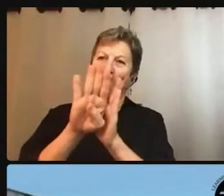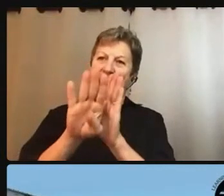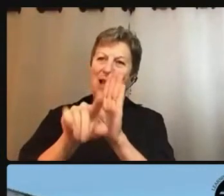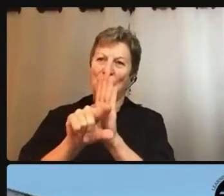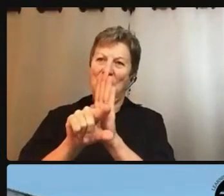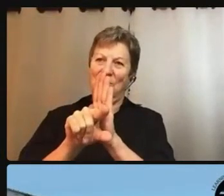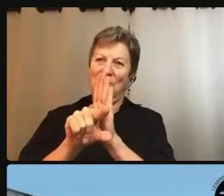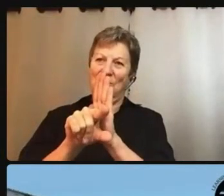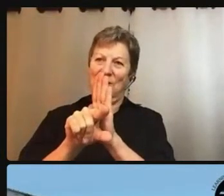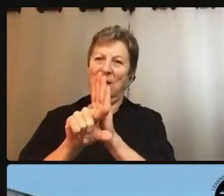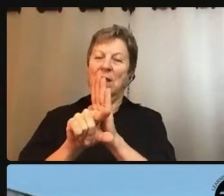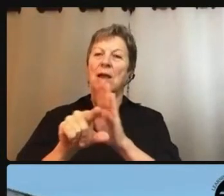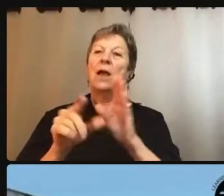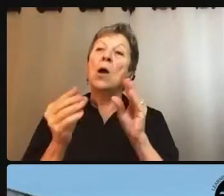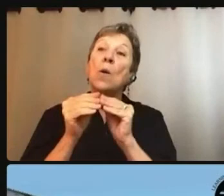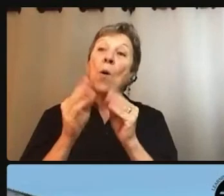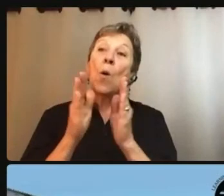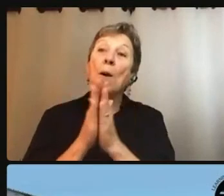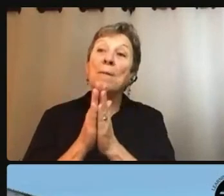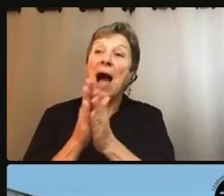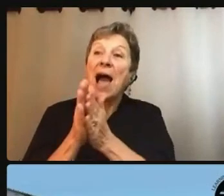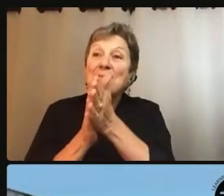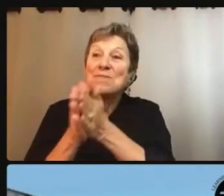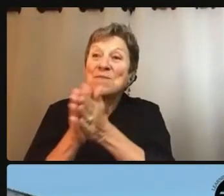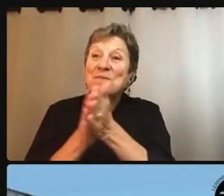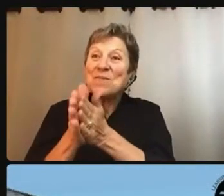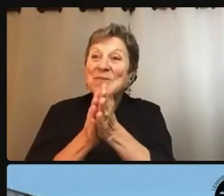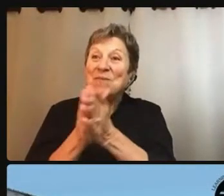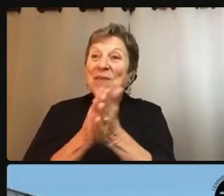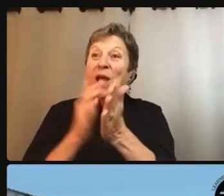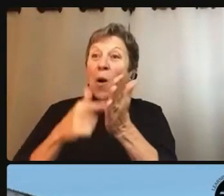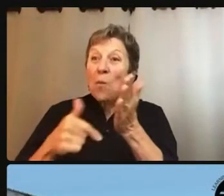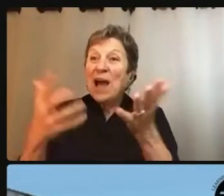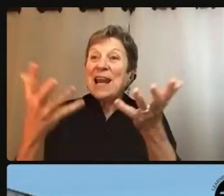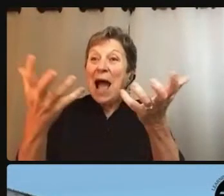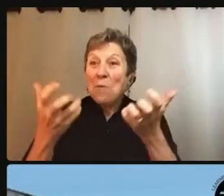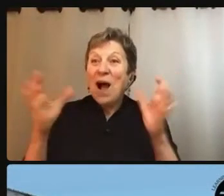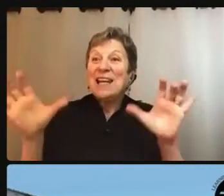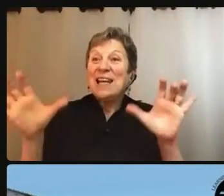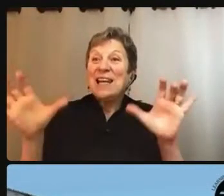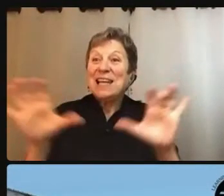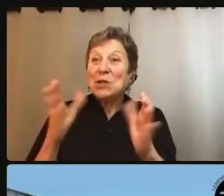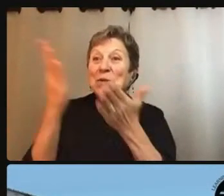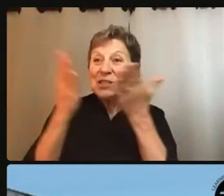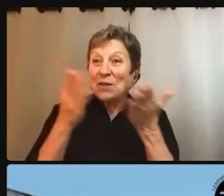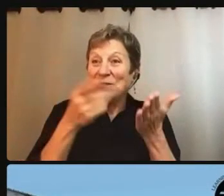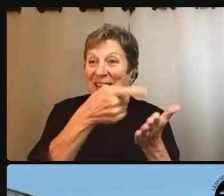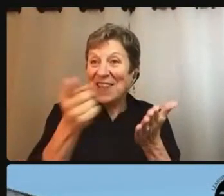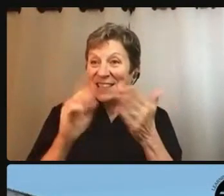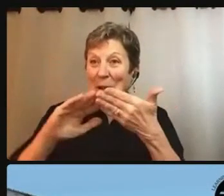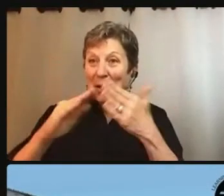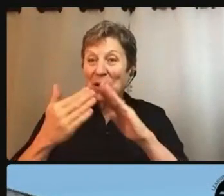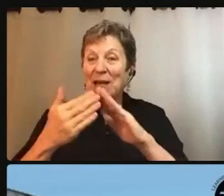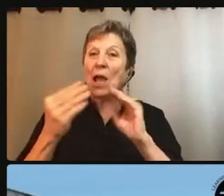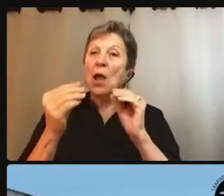AND I HAVE STRONG FINANCIAL